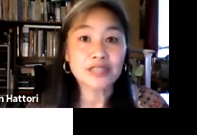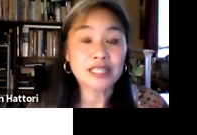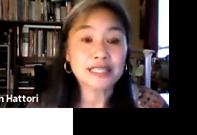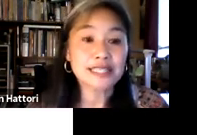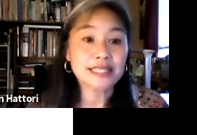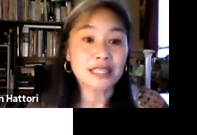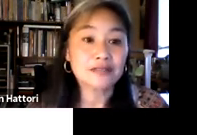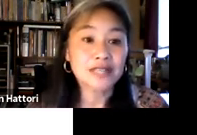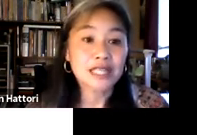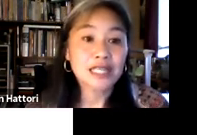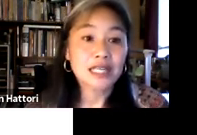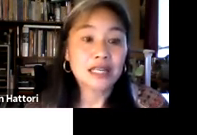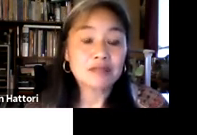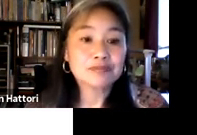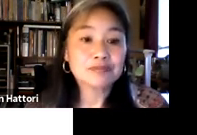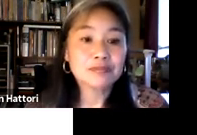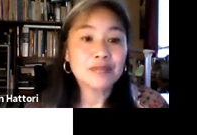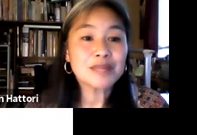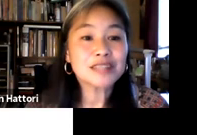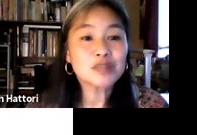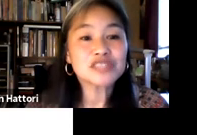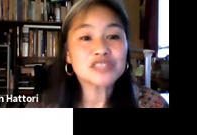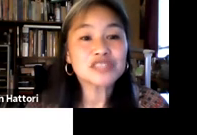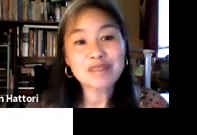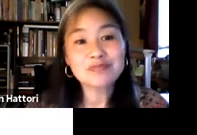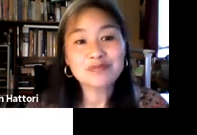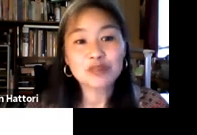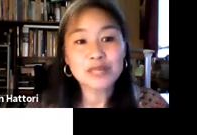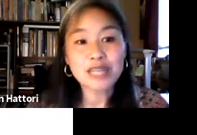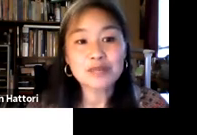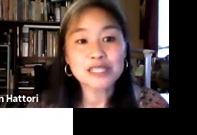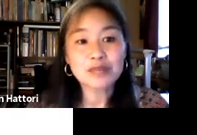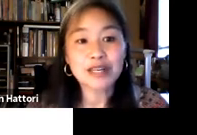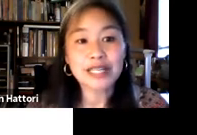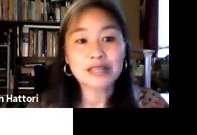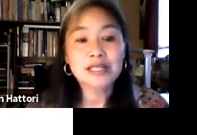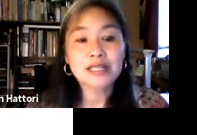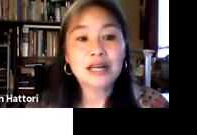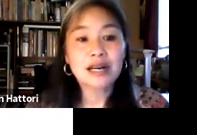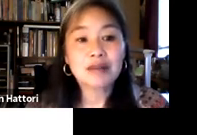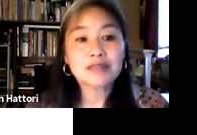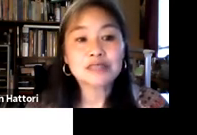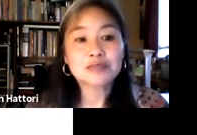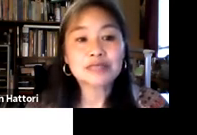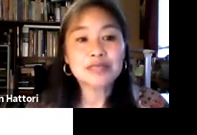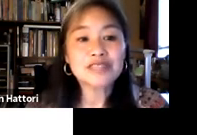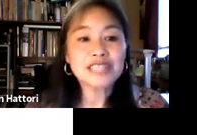rectify what had happened during the war. And this movement was called redress. It was largely led by the Japanese American